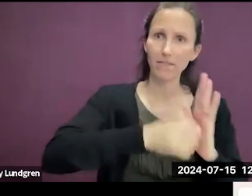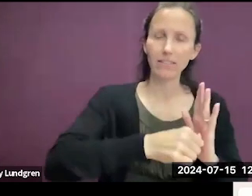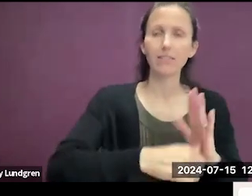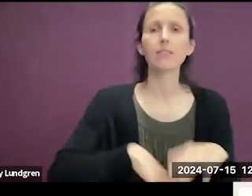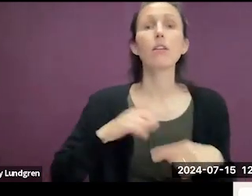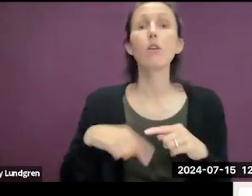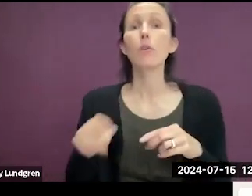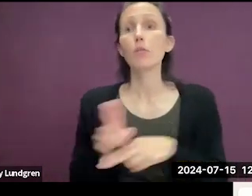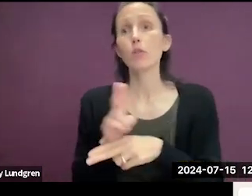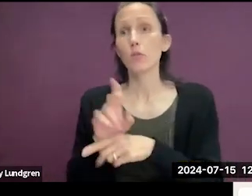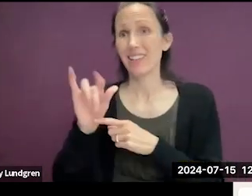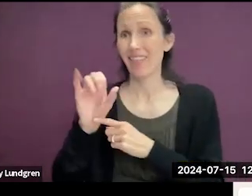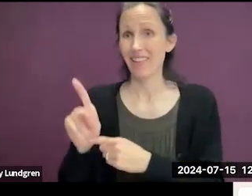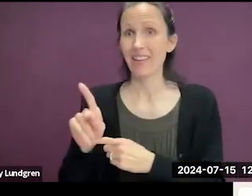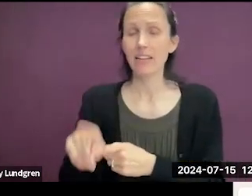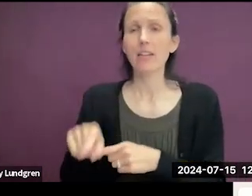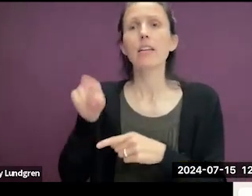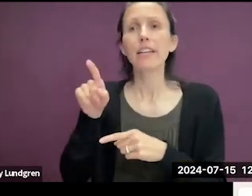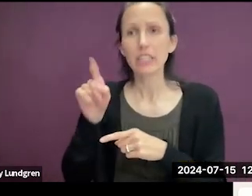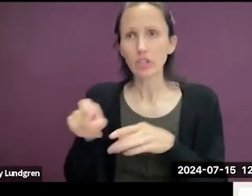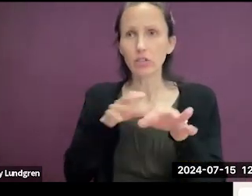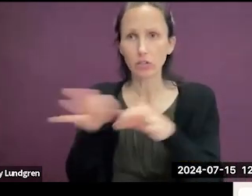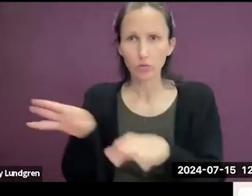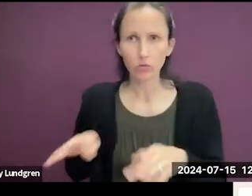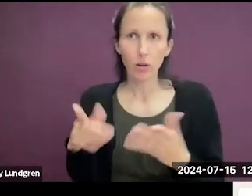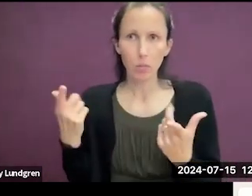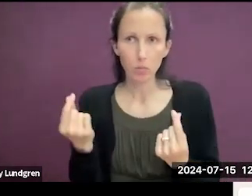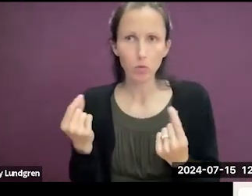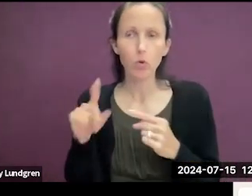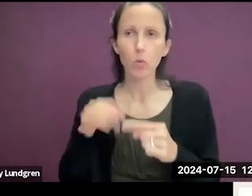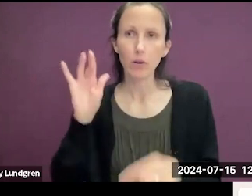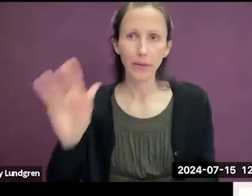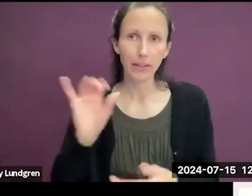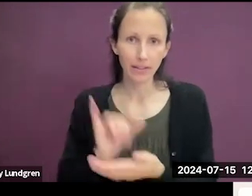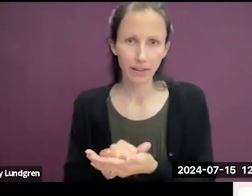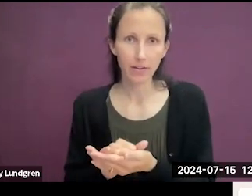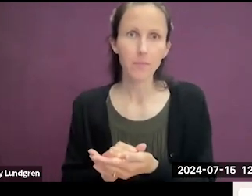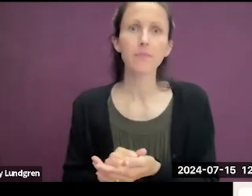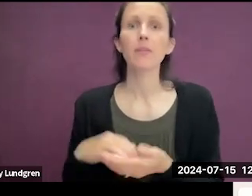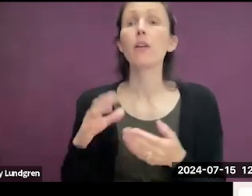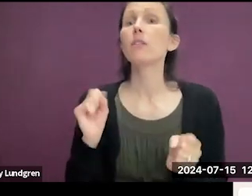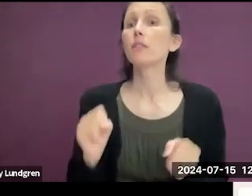it should describe what's going to happen when we click on that link. So for example, some helpful link text would be,